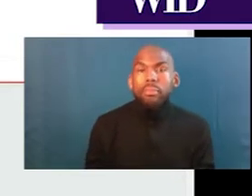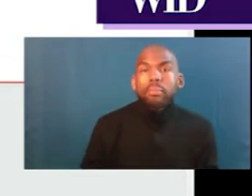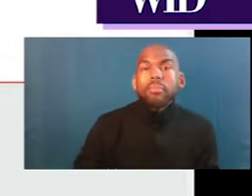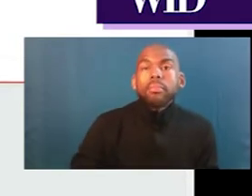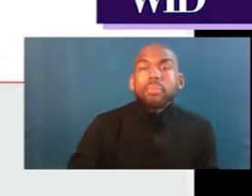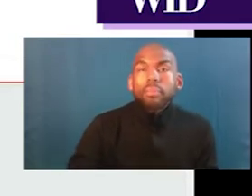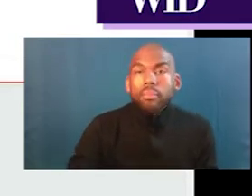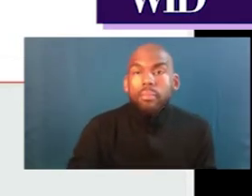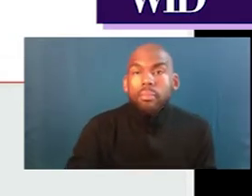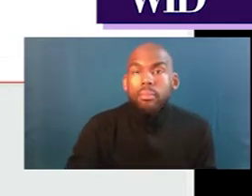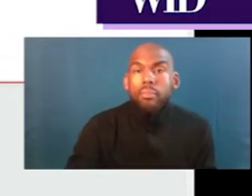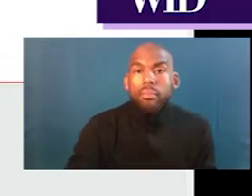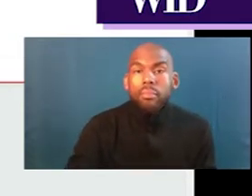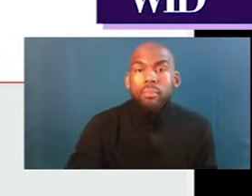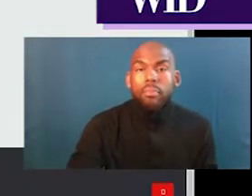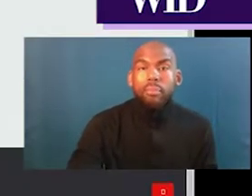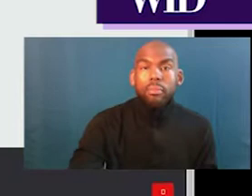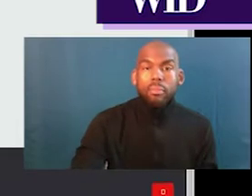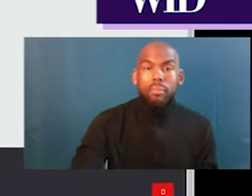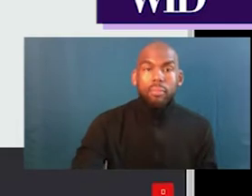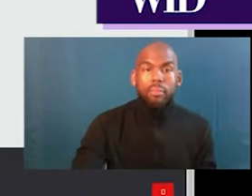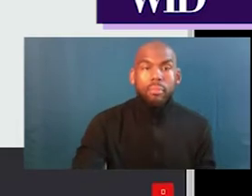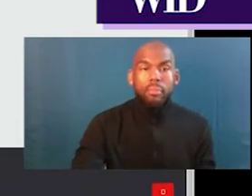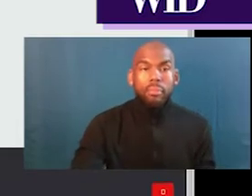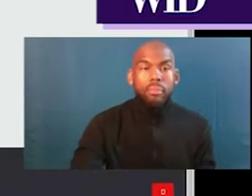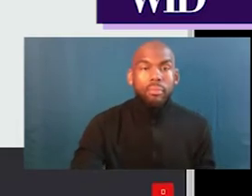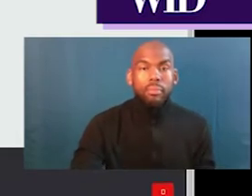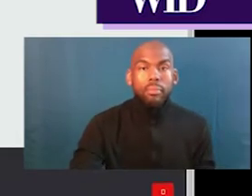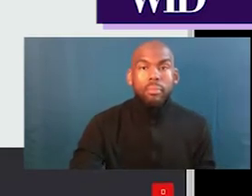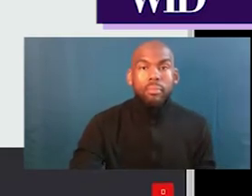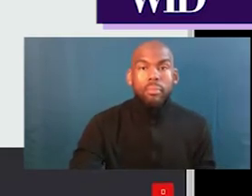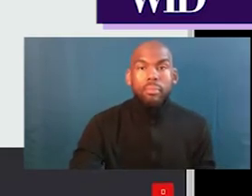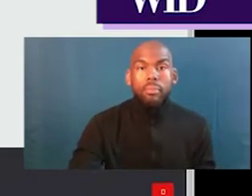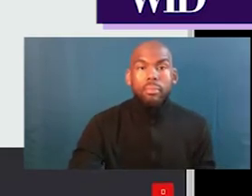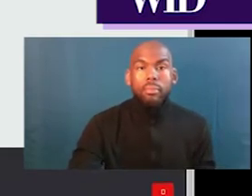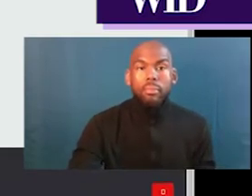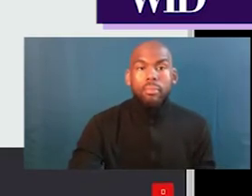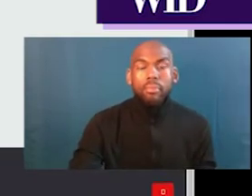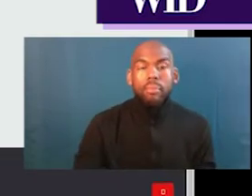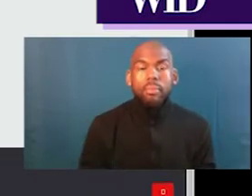in stock quantity, soap dispenser quantity, add to cart, cart.